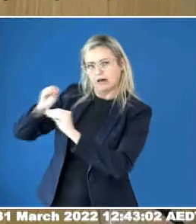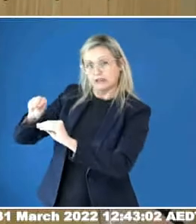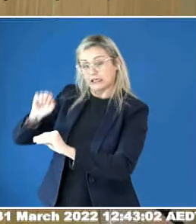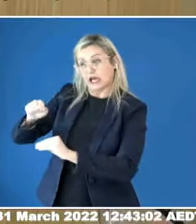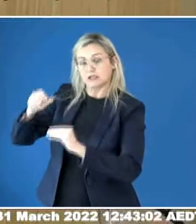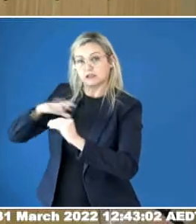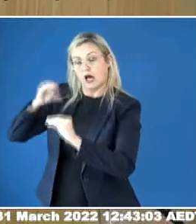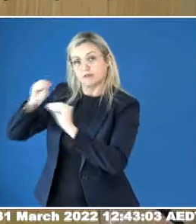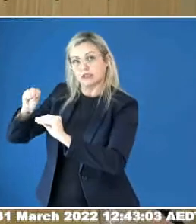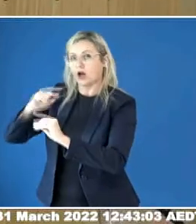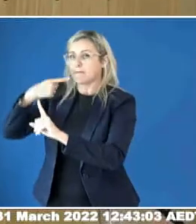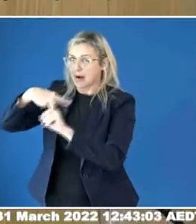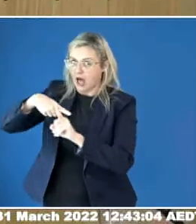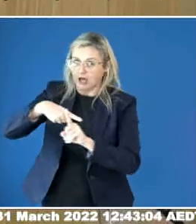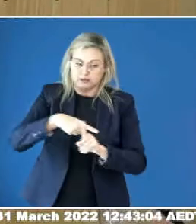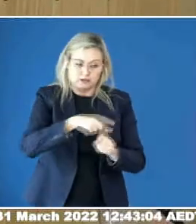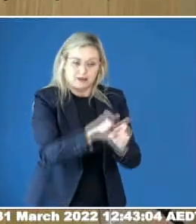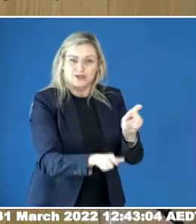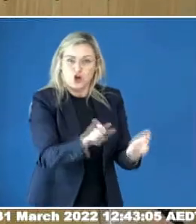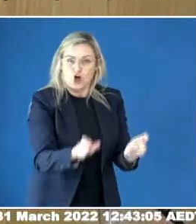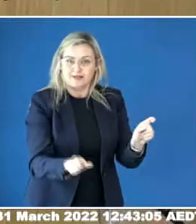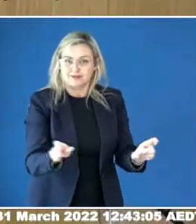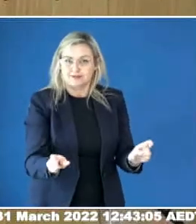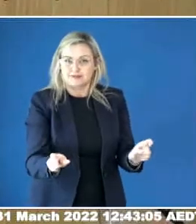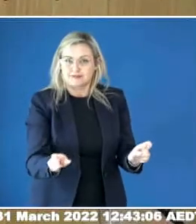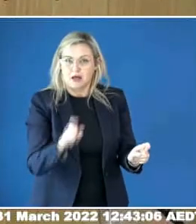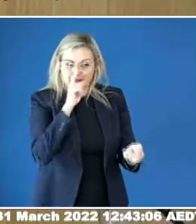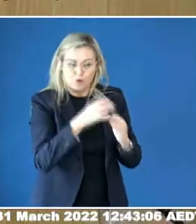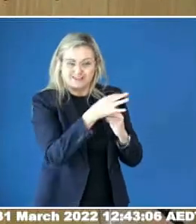be really involved in this. Yes.